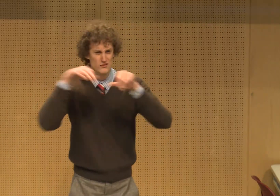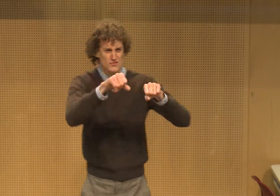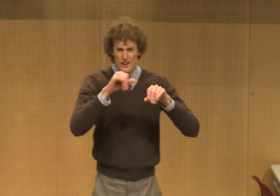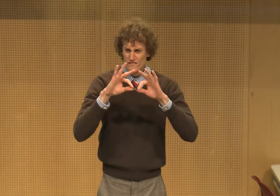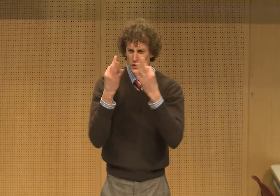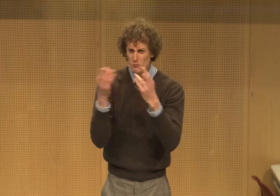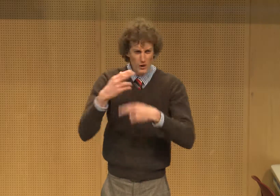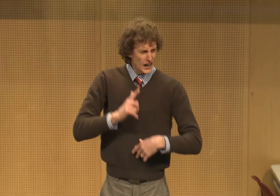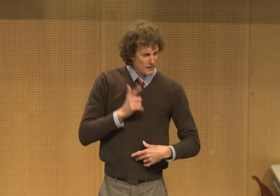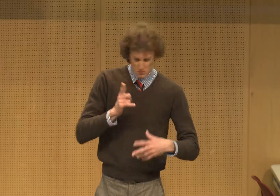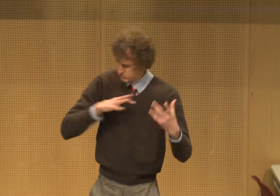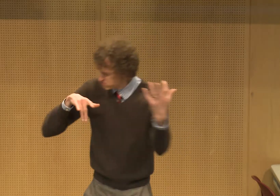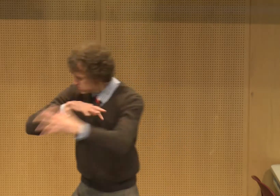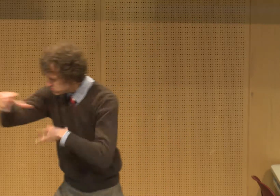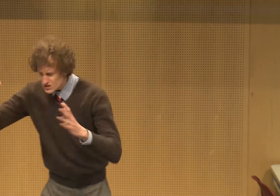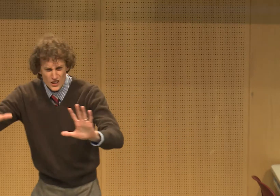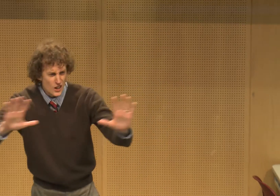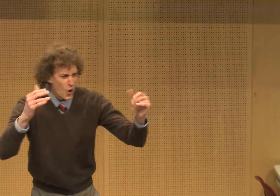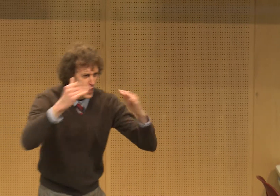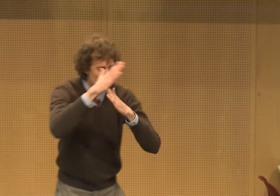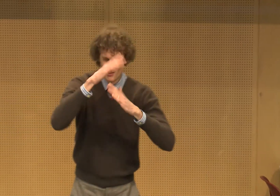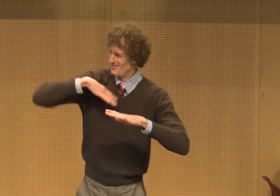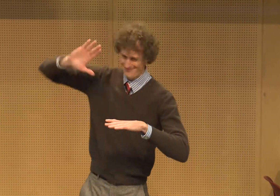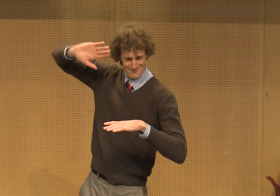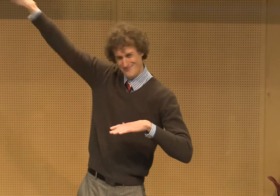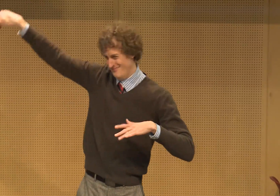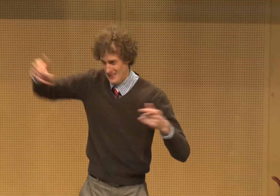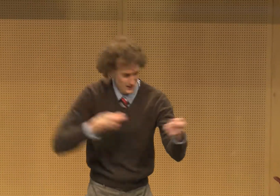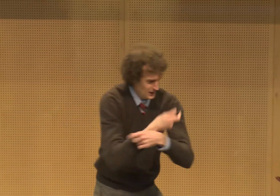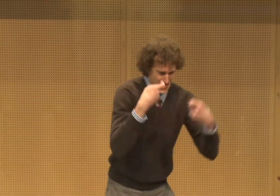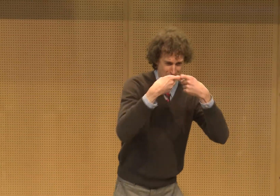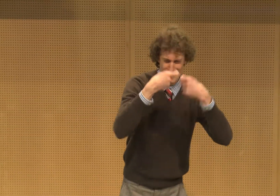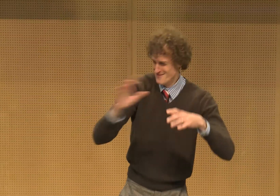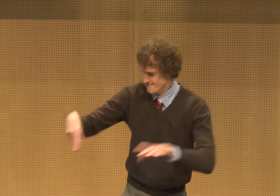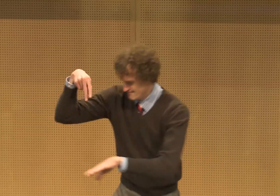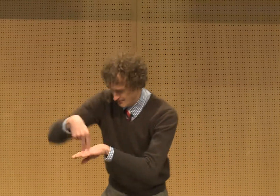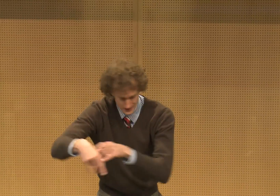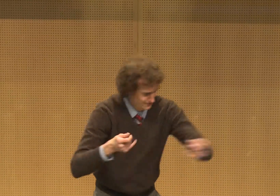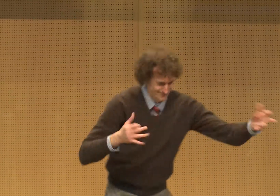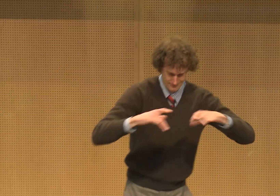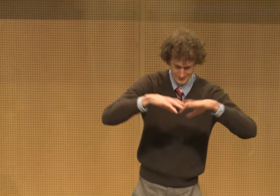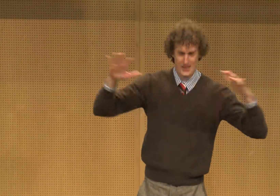and the parents were like, "What are you doing taking over our family room? What's with all these computers?" And we were like, "Don't worry about it.